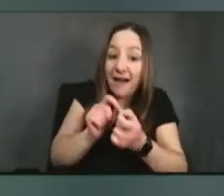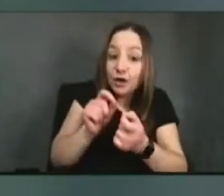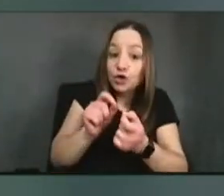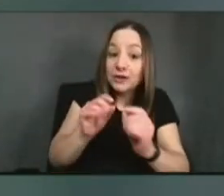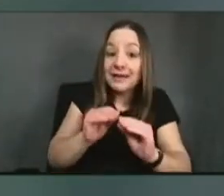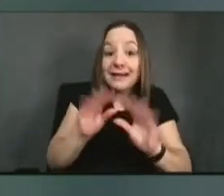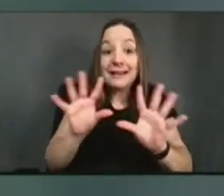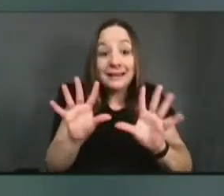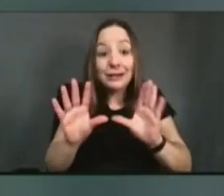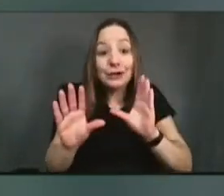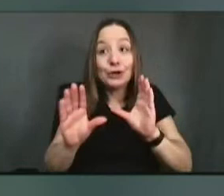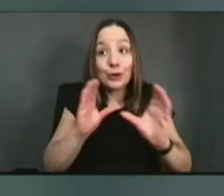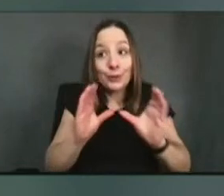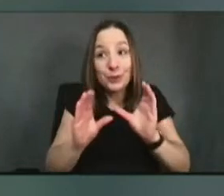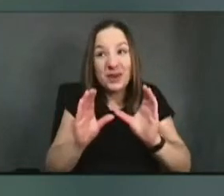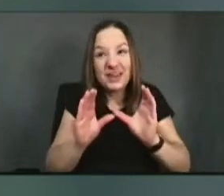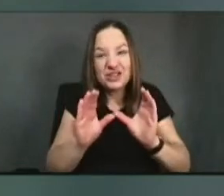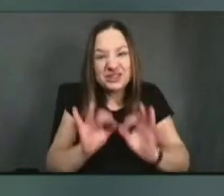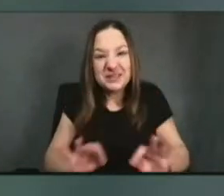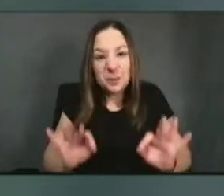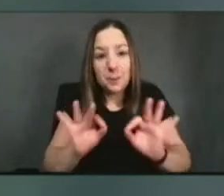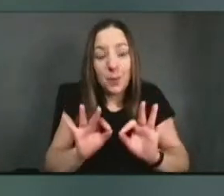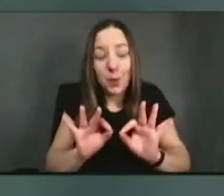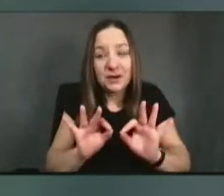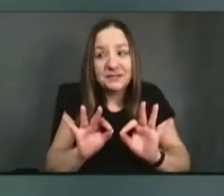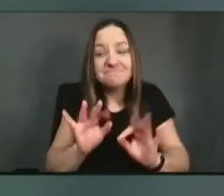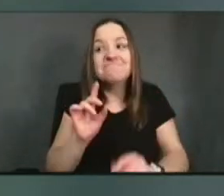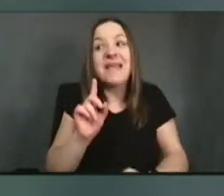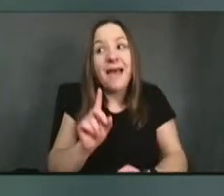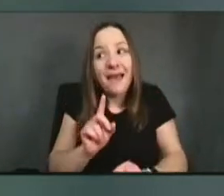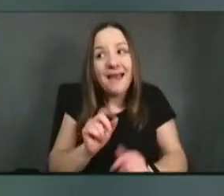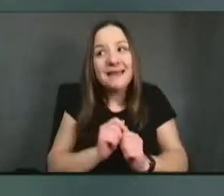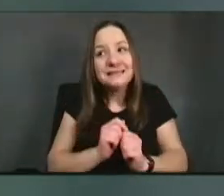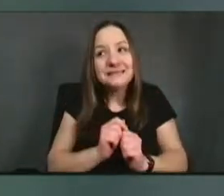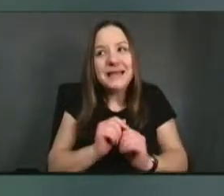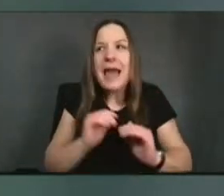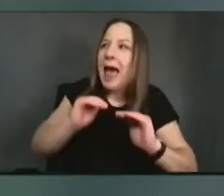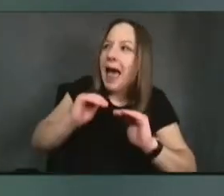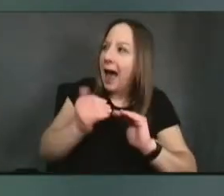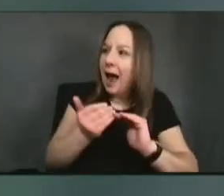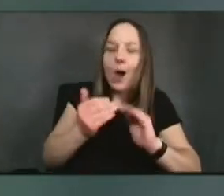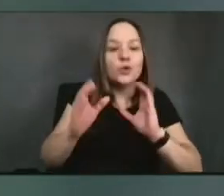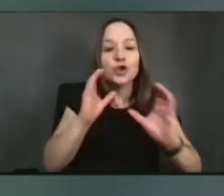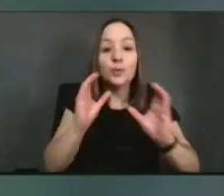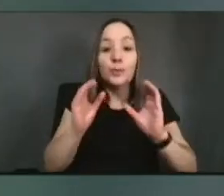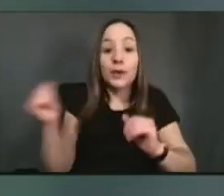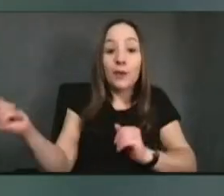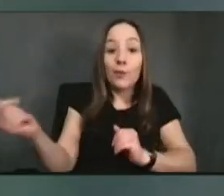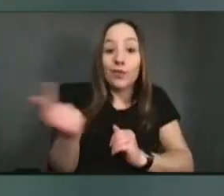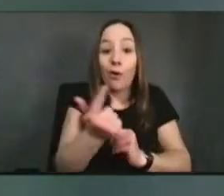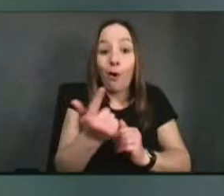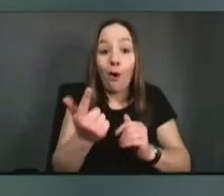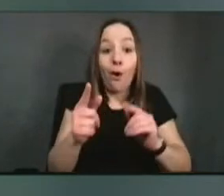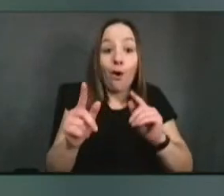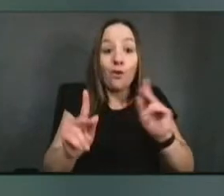Frequent, accurate, clear communication is important. And not only that, how are we